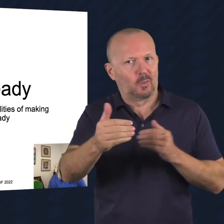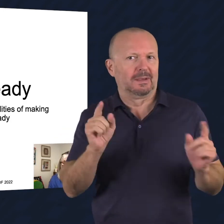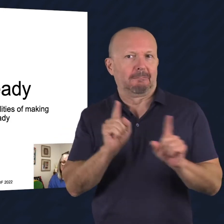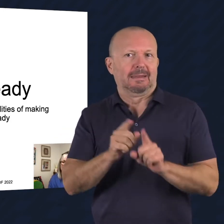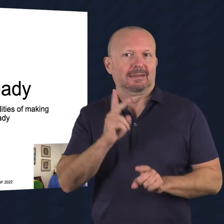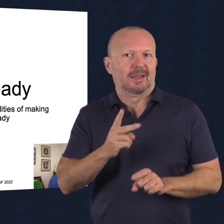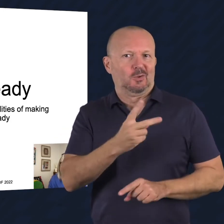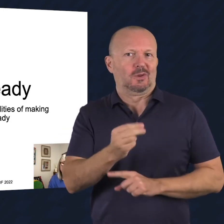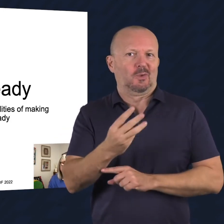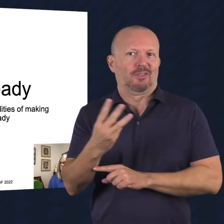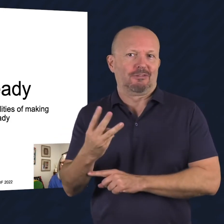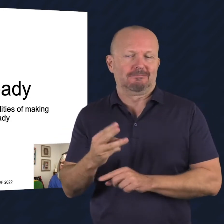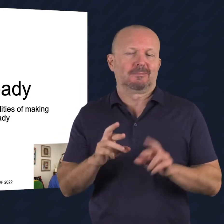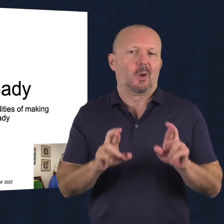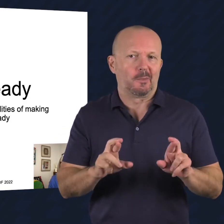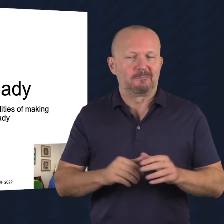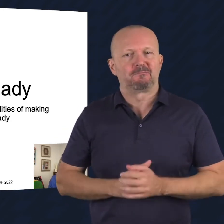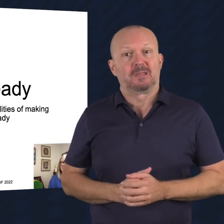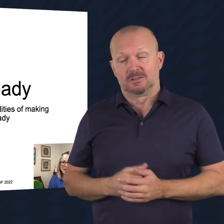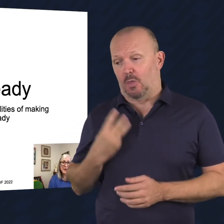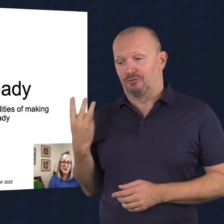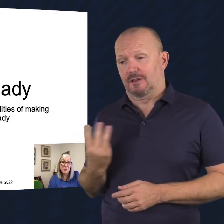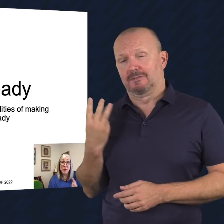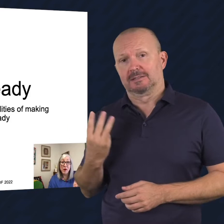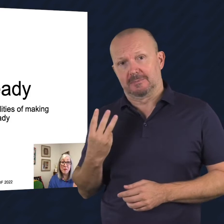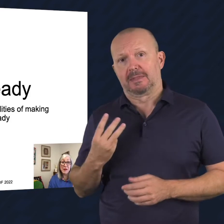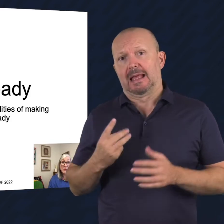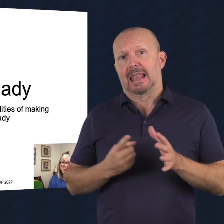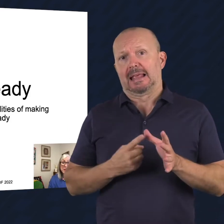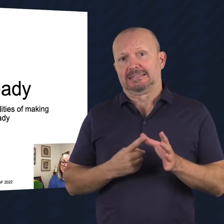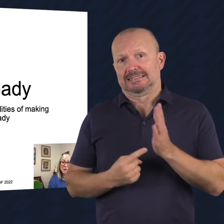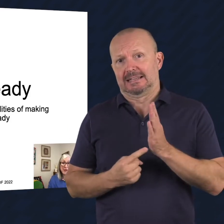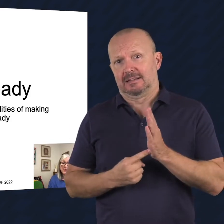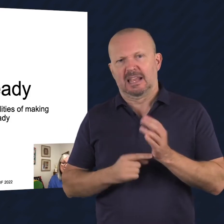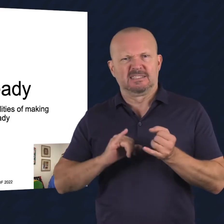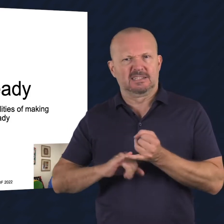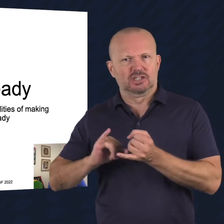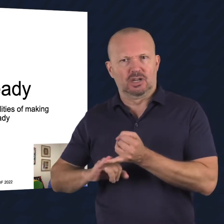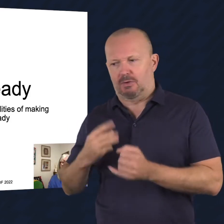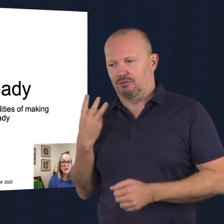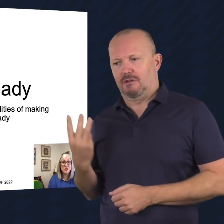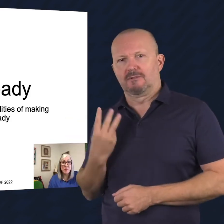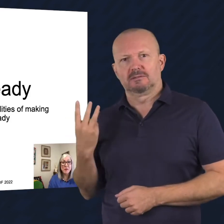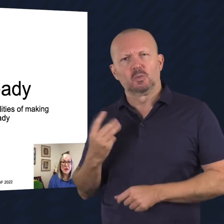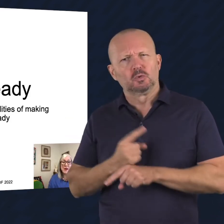and we can pick up the conversation in 2023. So I'm here talking today with Alexis Tindall and Sydney Shep